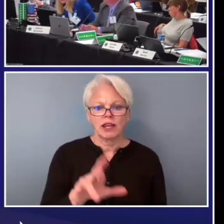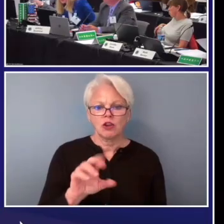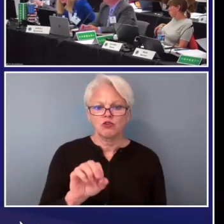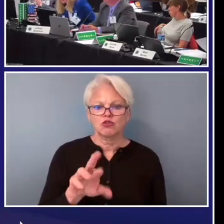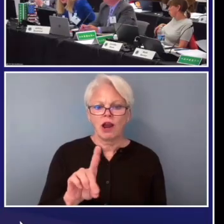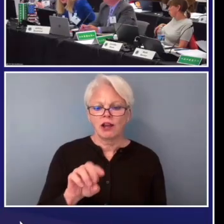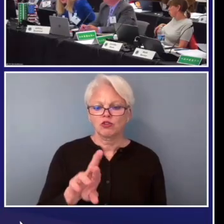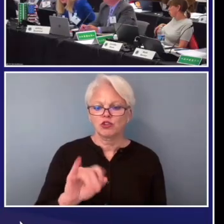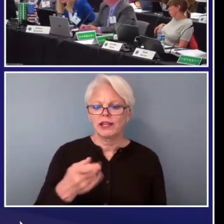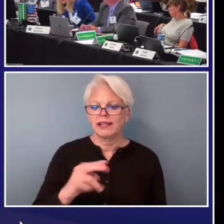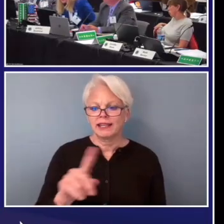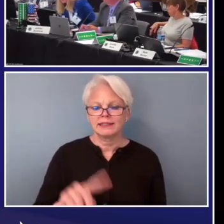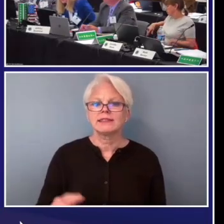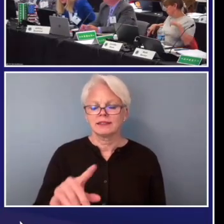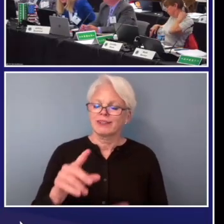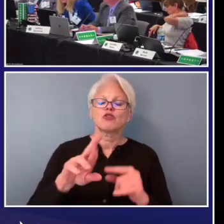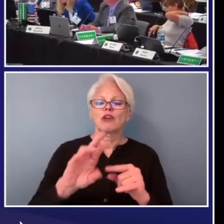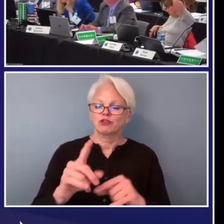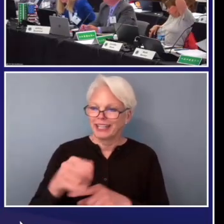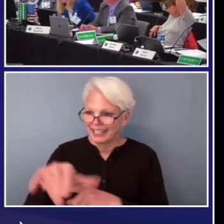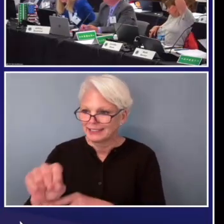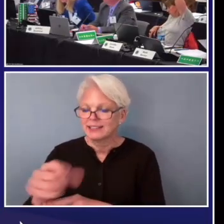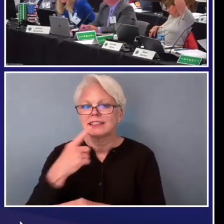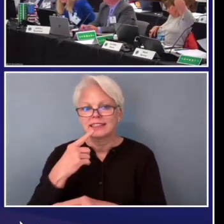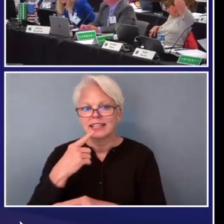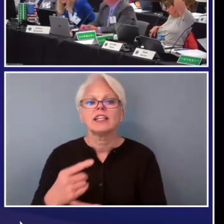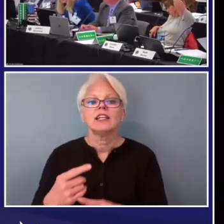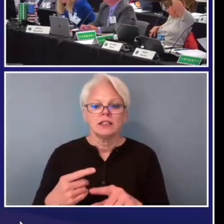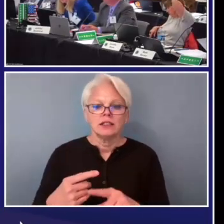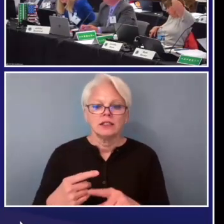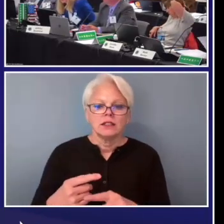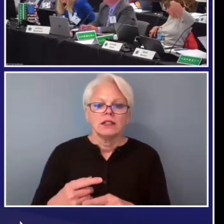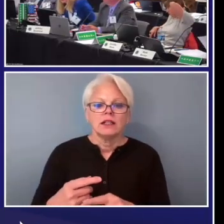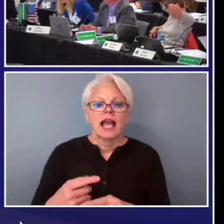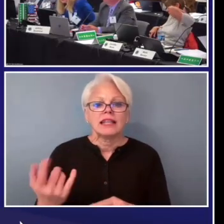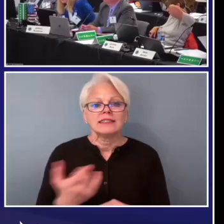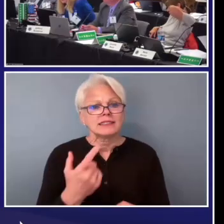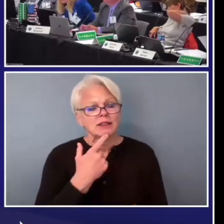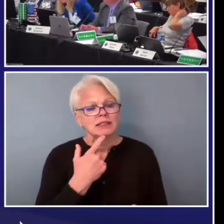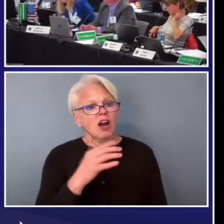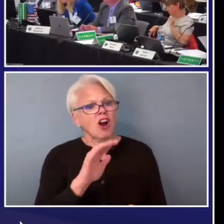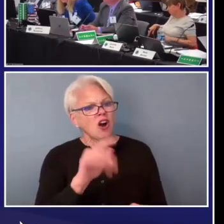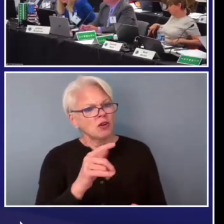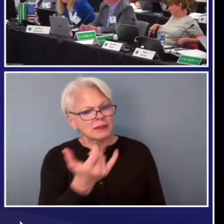member in Florida, I got the question, oh, something wrong? You're changing your creditors. And to which I would say, no, we actually just want to get better.